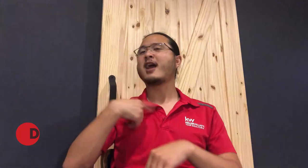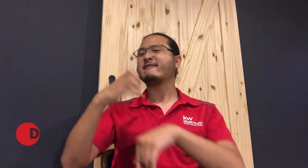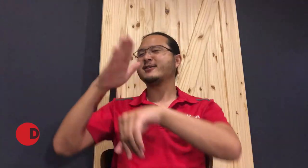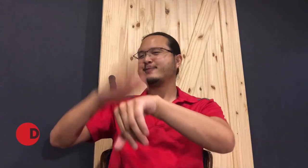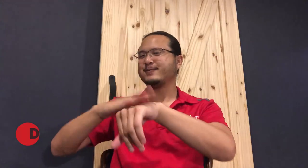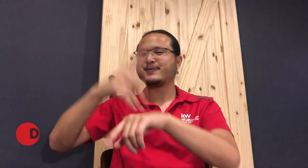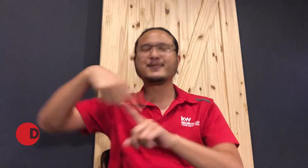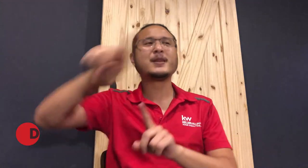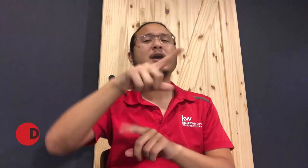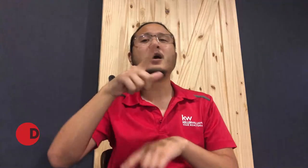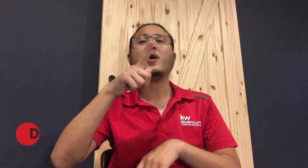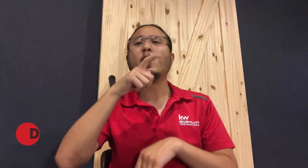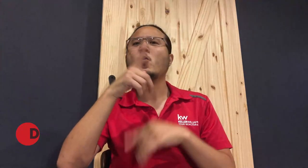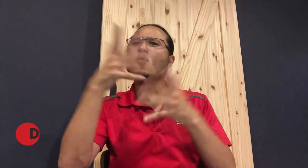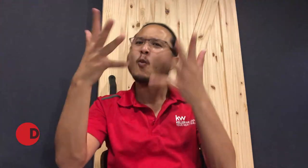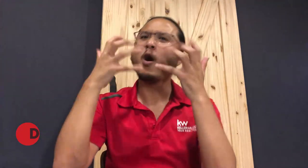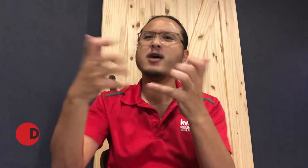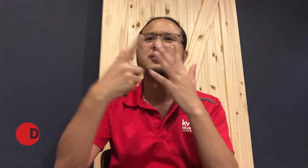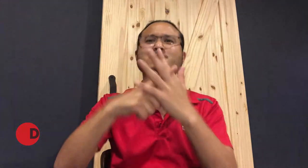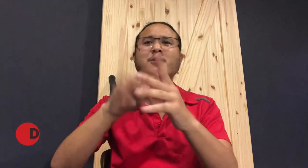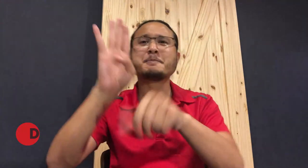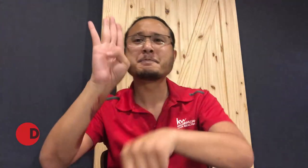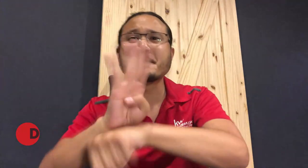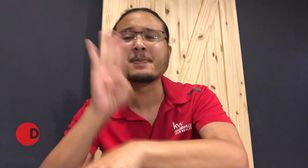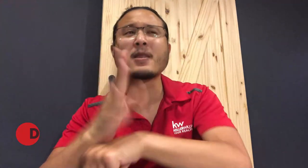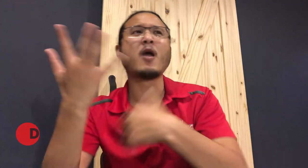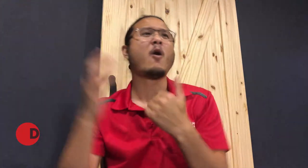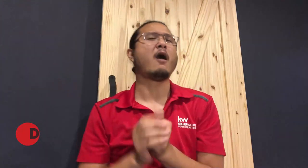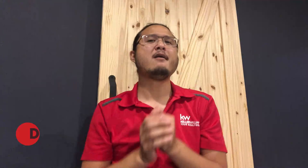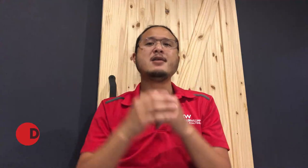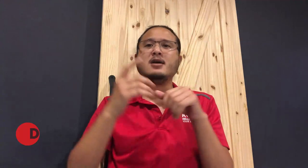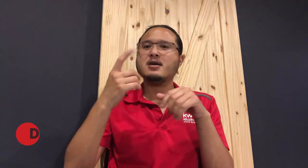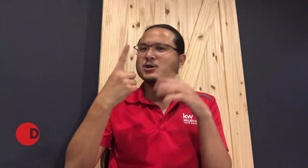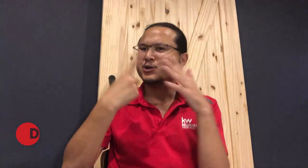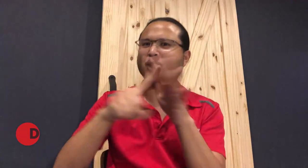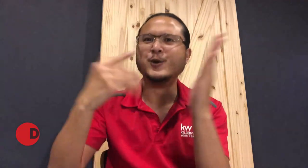I must warn those who want to start their business,